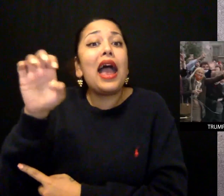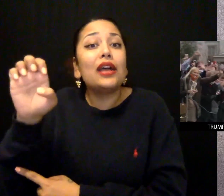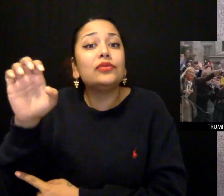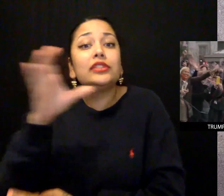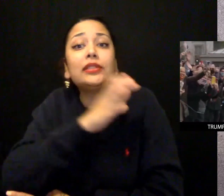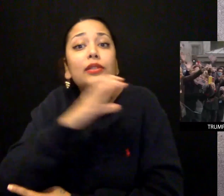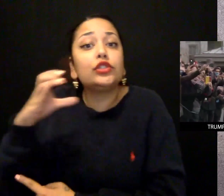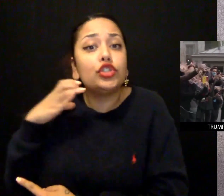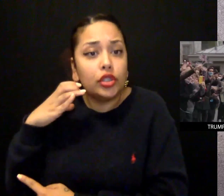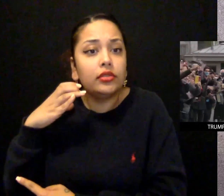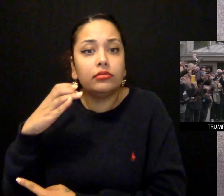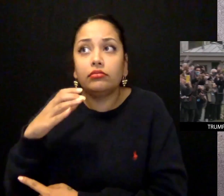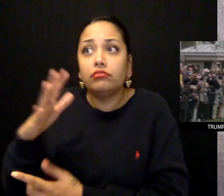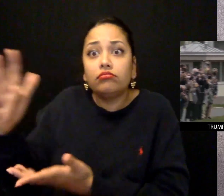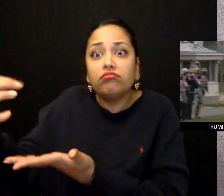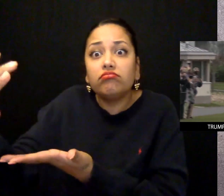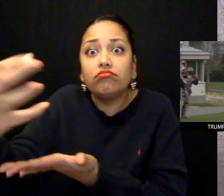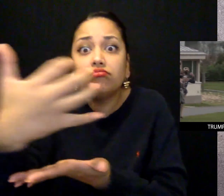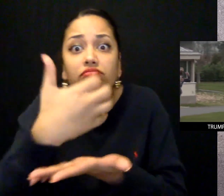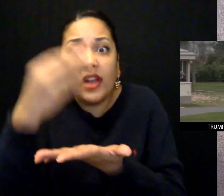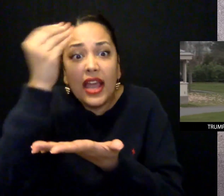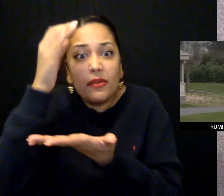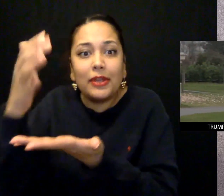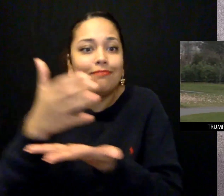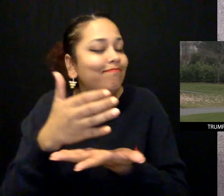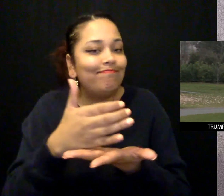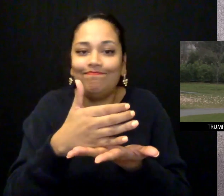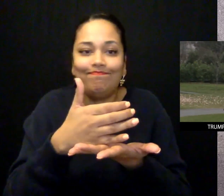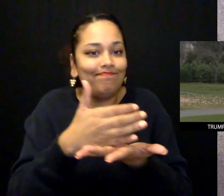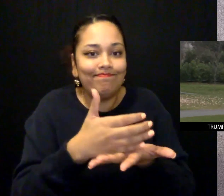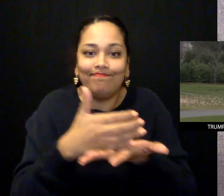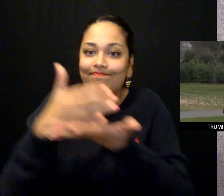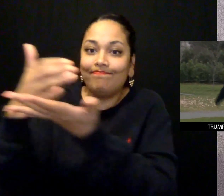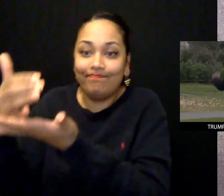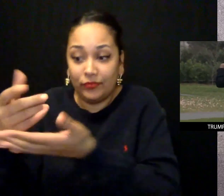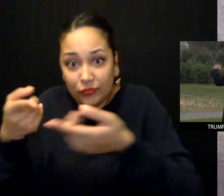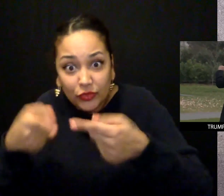that would prevent the House committee from getting their hands on hundreds of